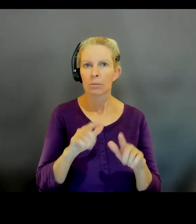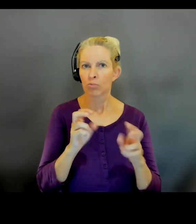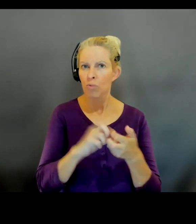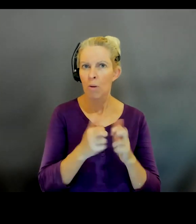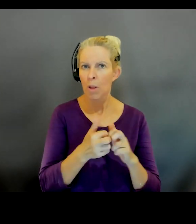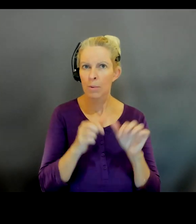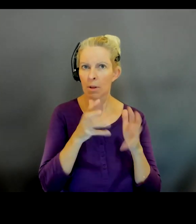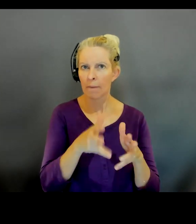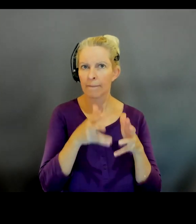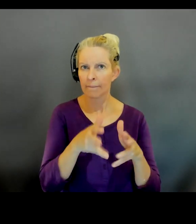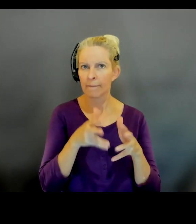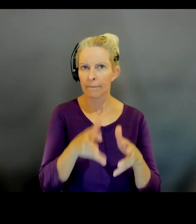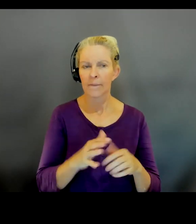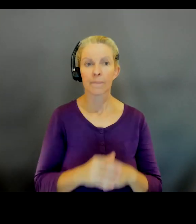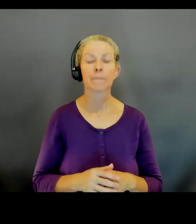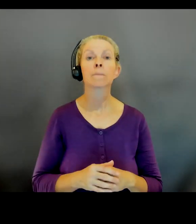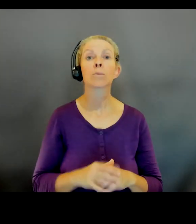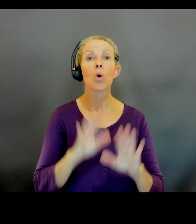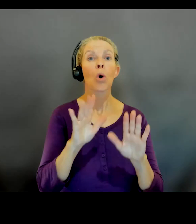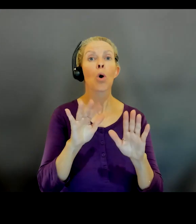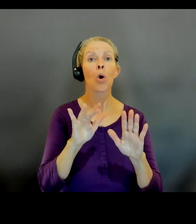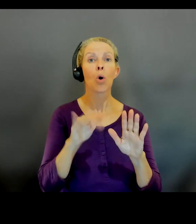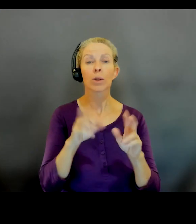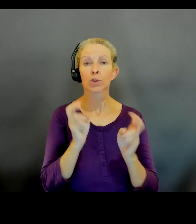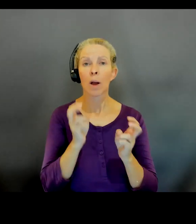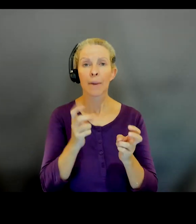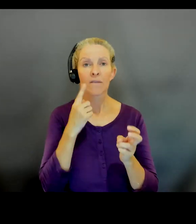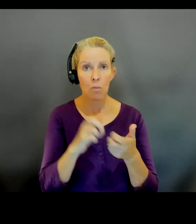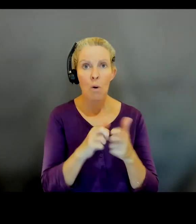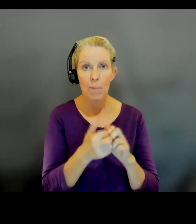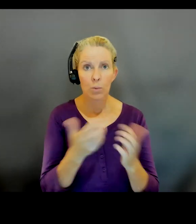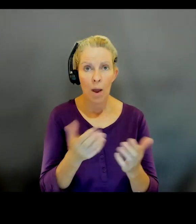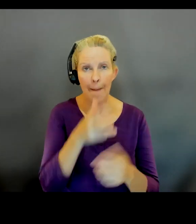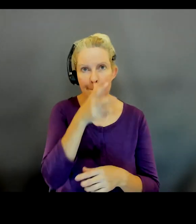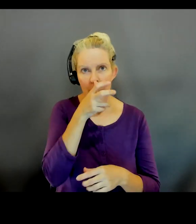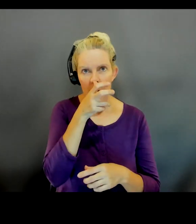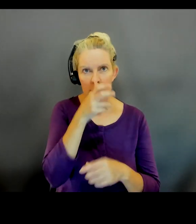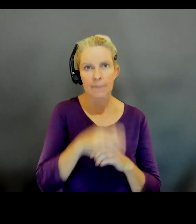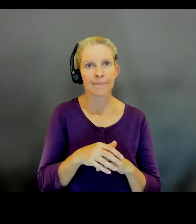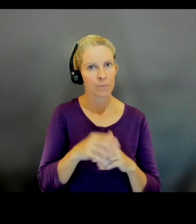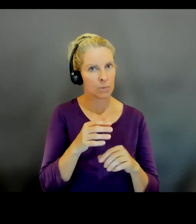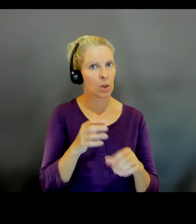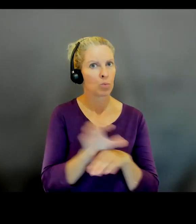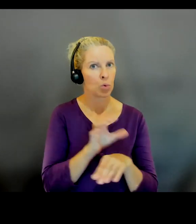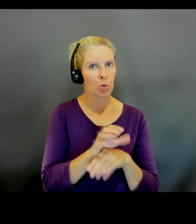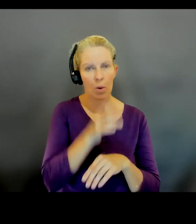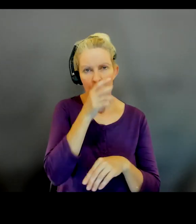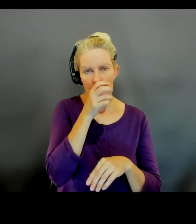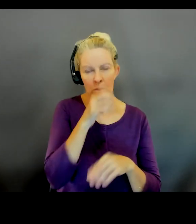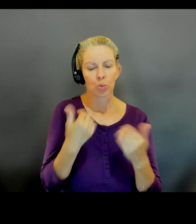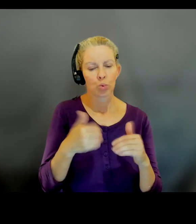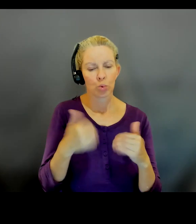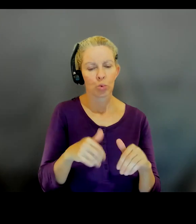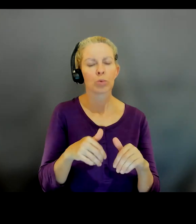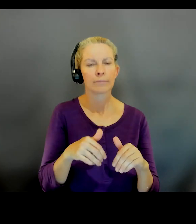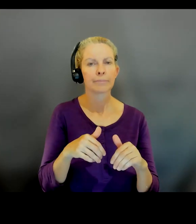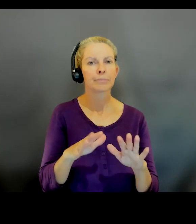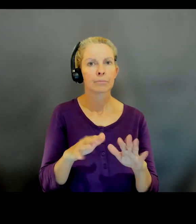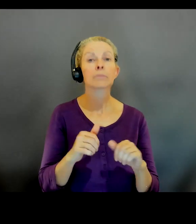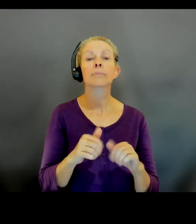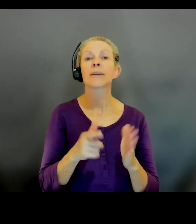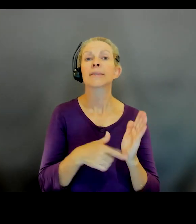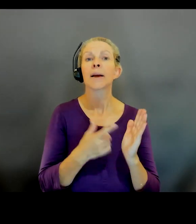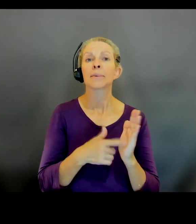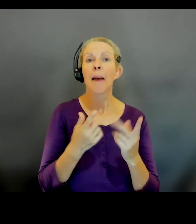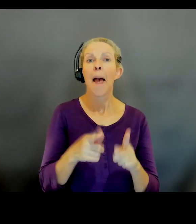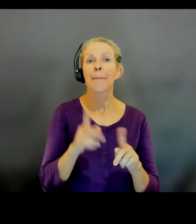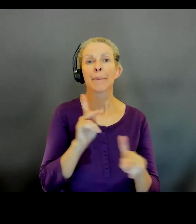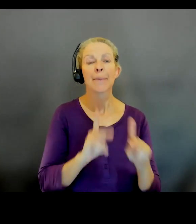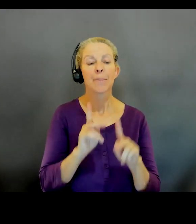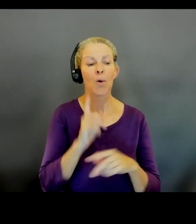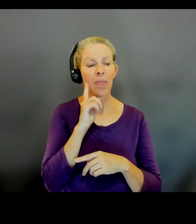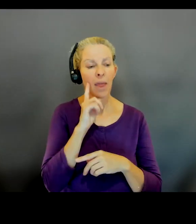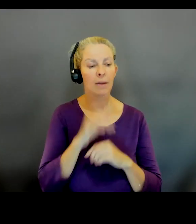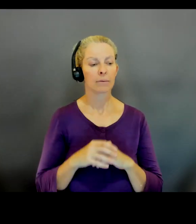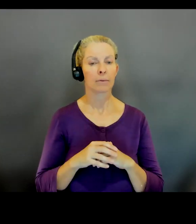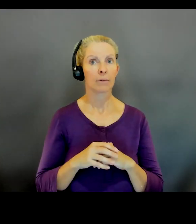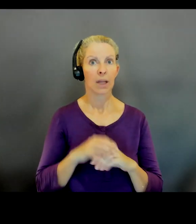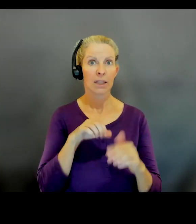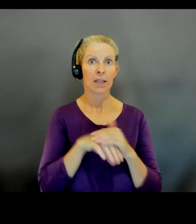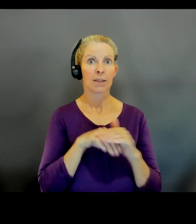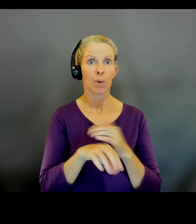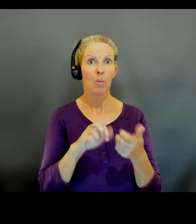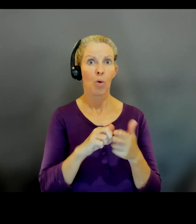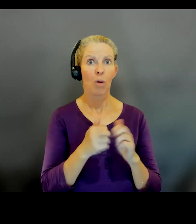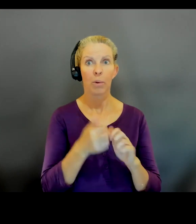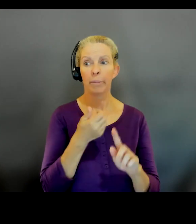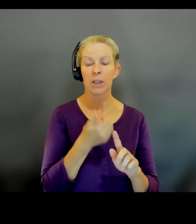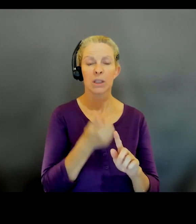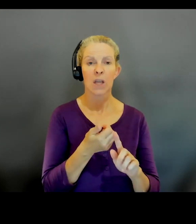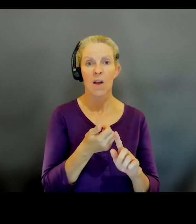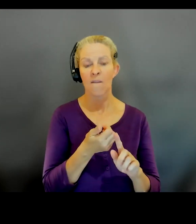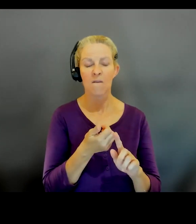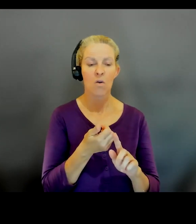about bugs. Because I have seen where people will think of accessibility problems as fixes that are